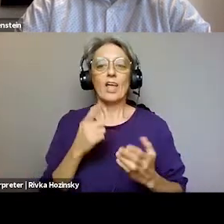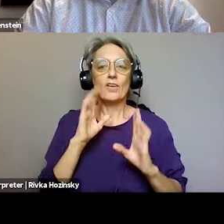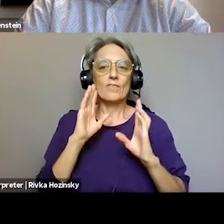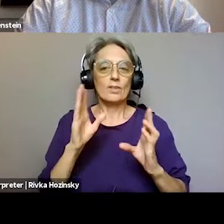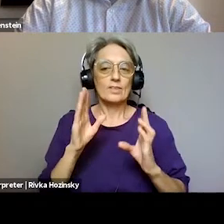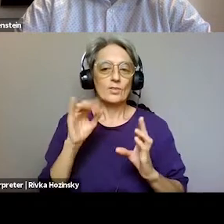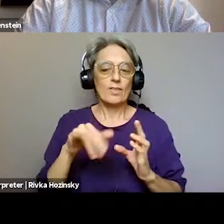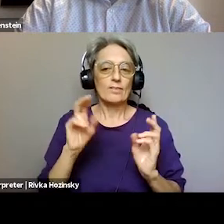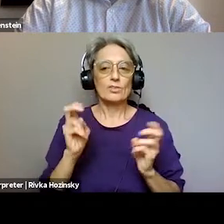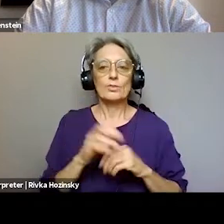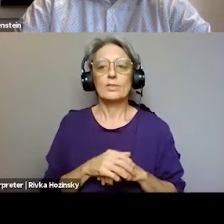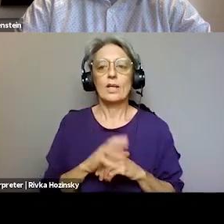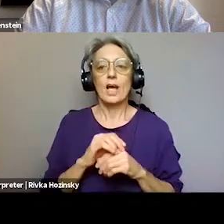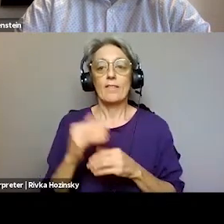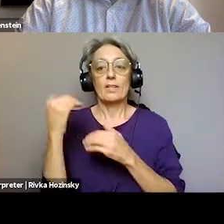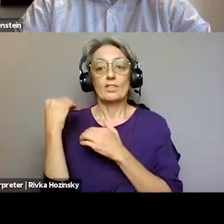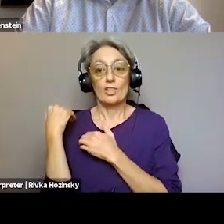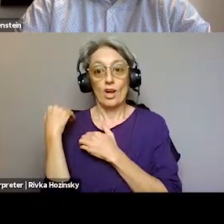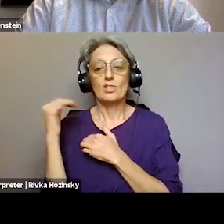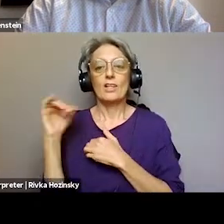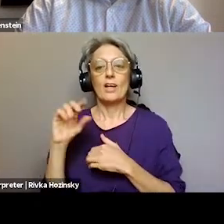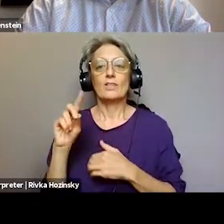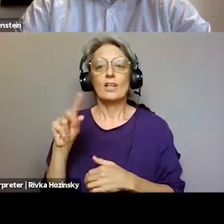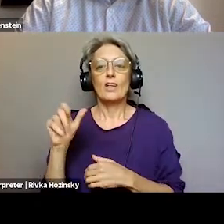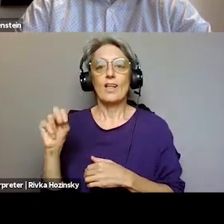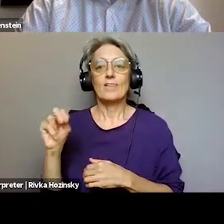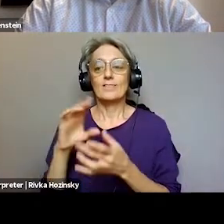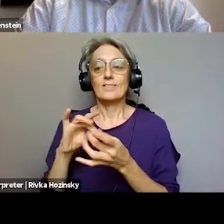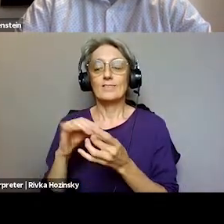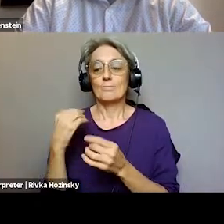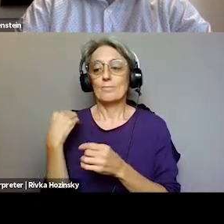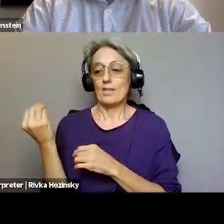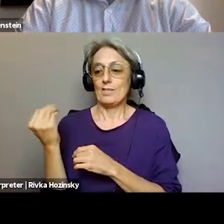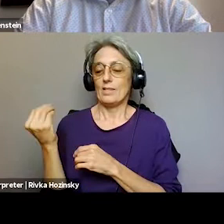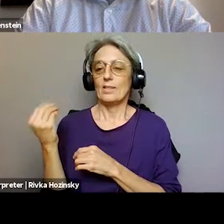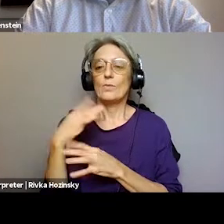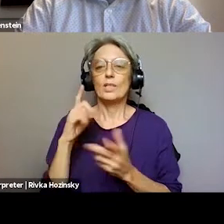Alison Cernich specified on Monday in moving the needle on pregnancy and disability research.